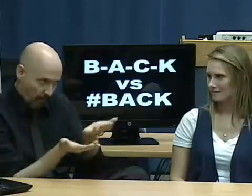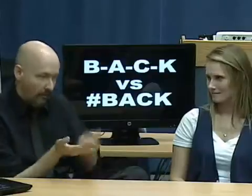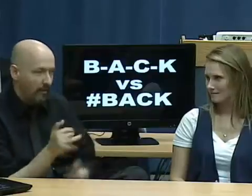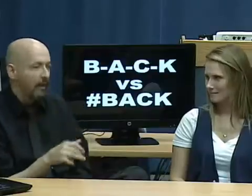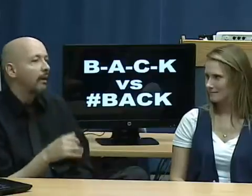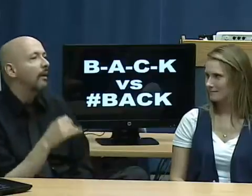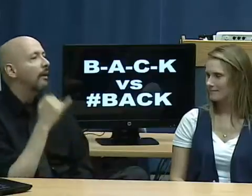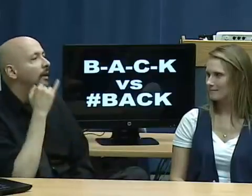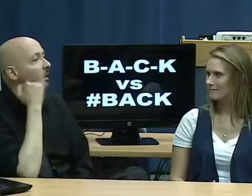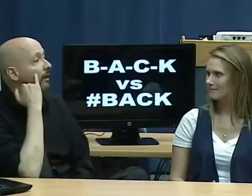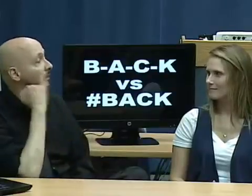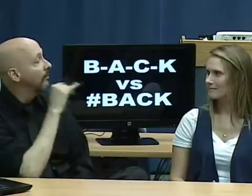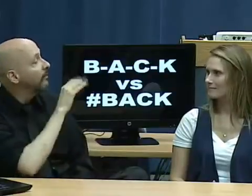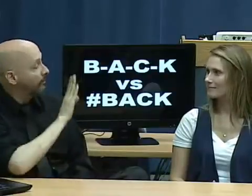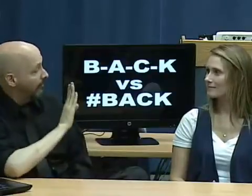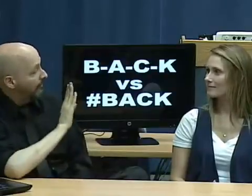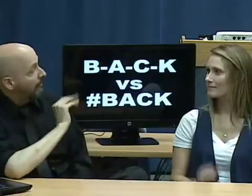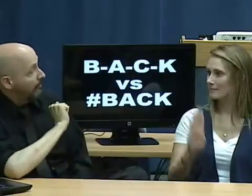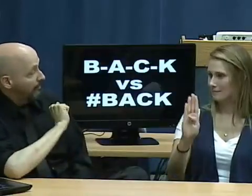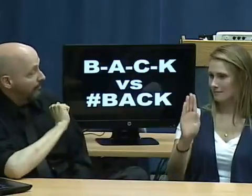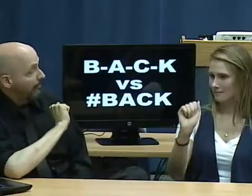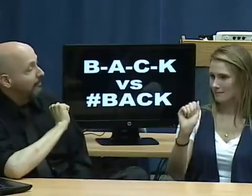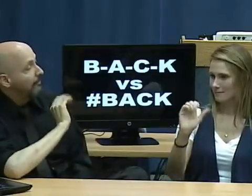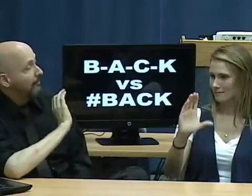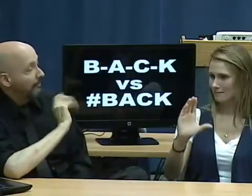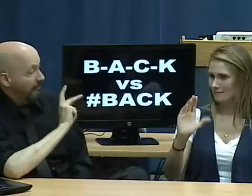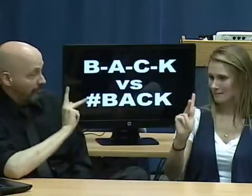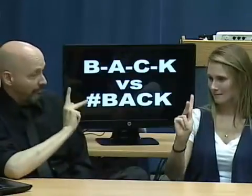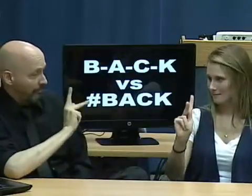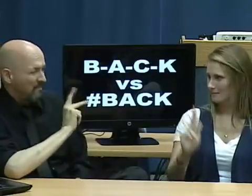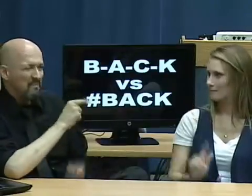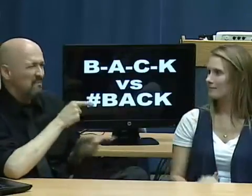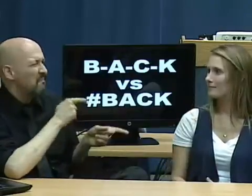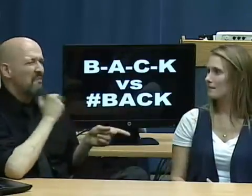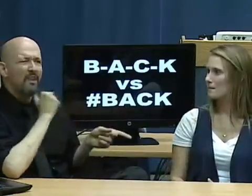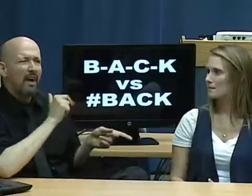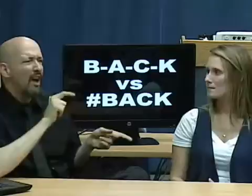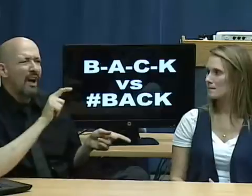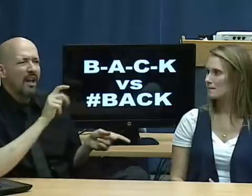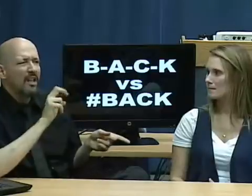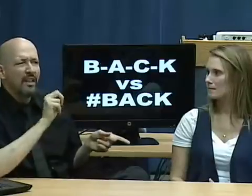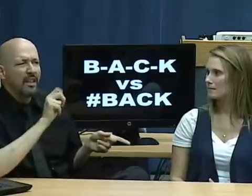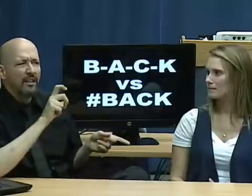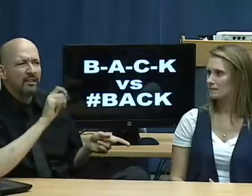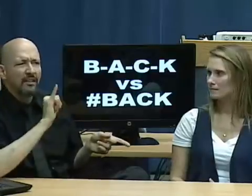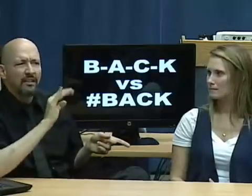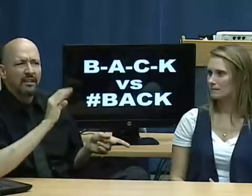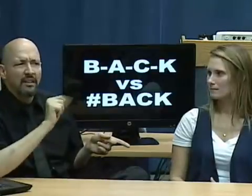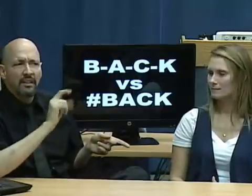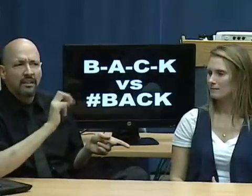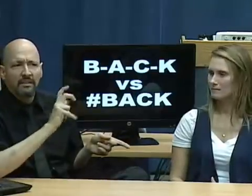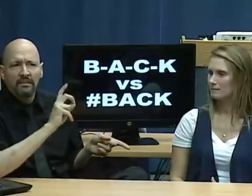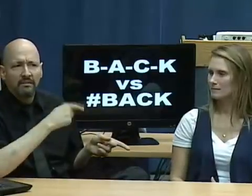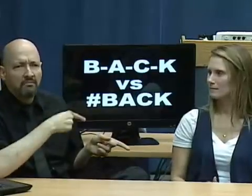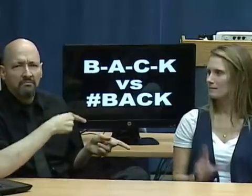I suggest to you that B-A-C-K fingerspelled like that is not LEXICALIZED.